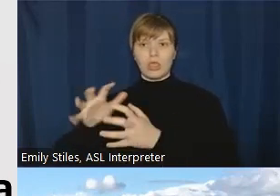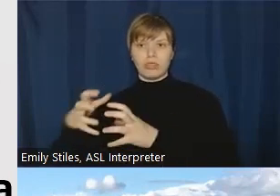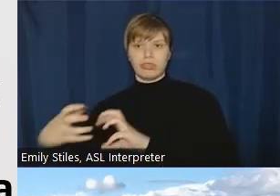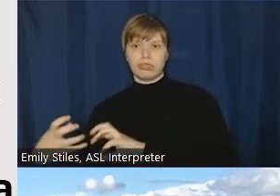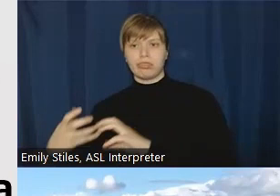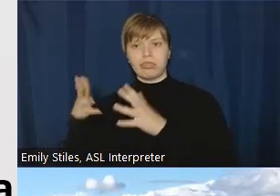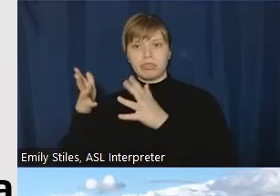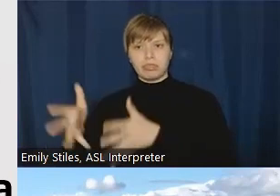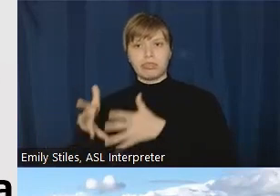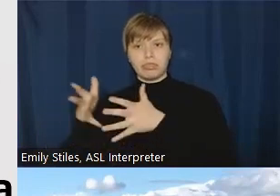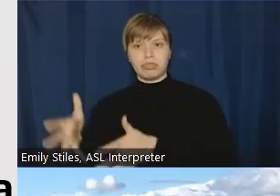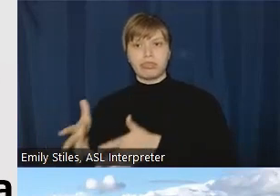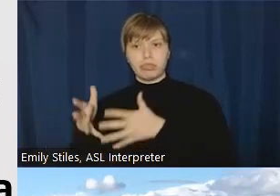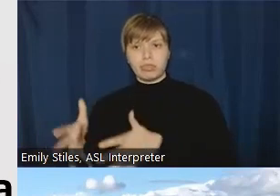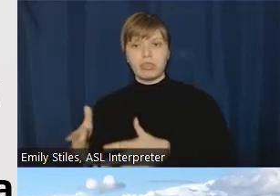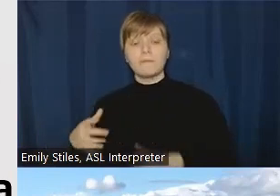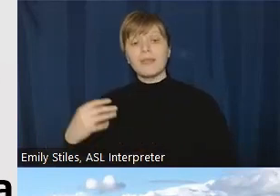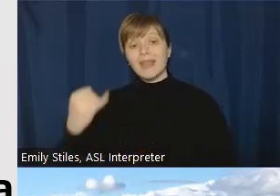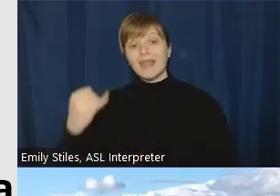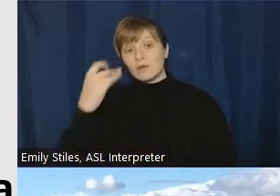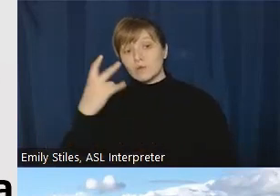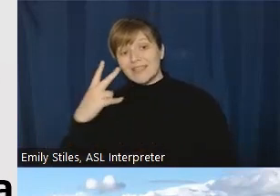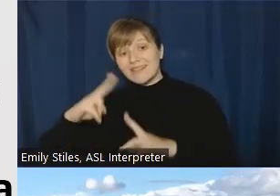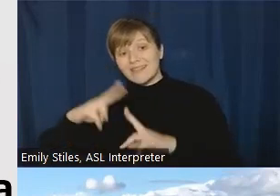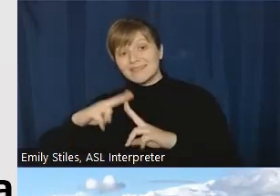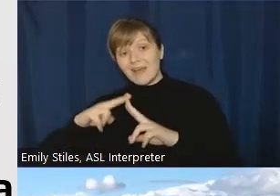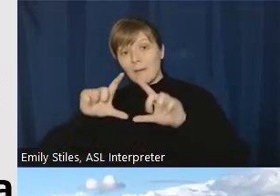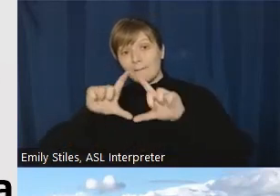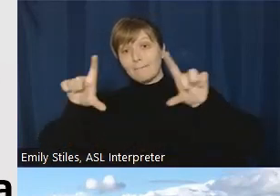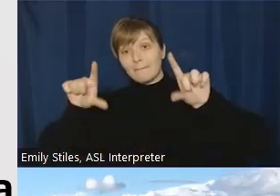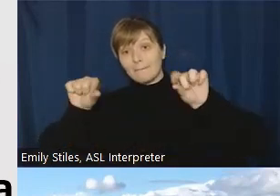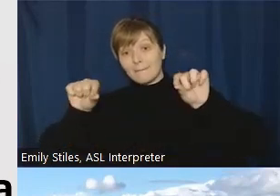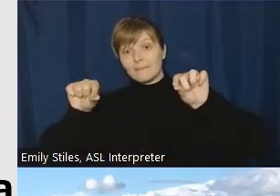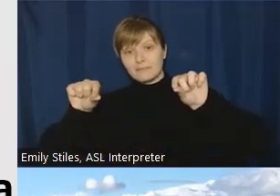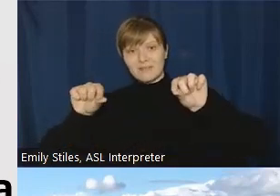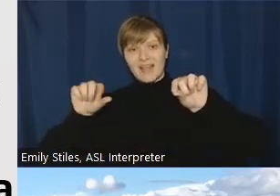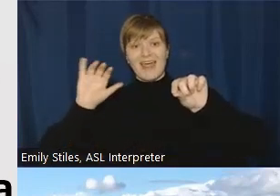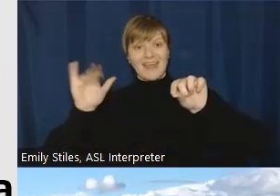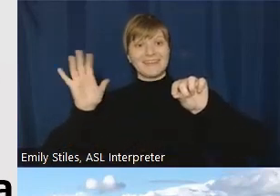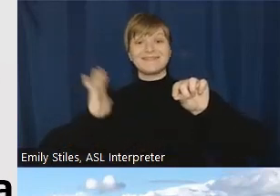show you what the hotel looks like, and on the bottom one is we’re starting to look at providing